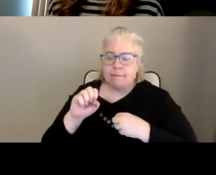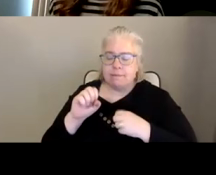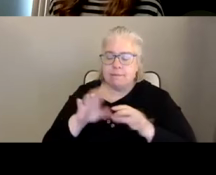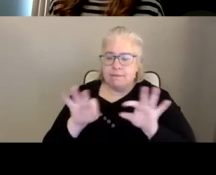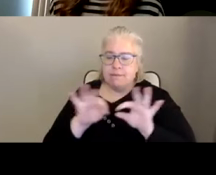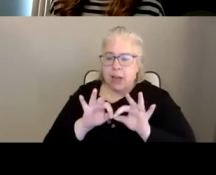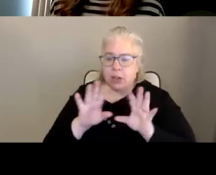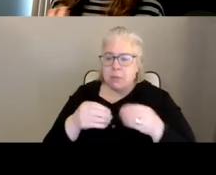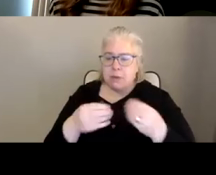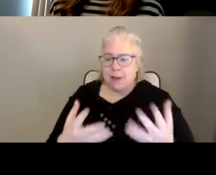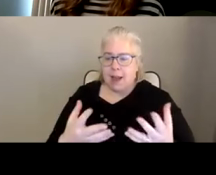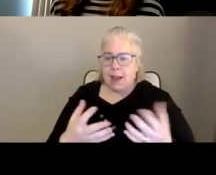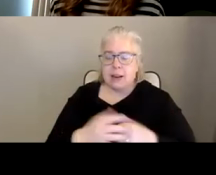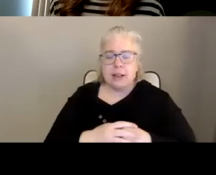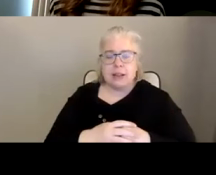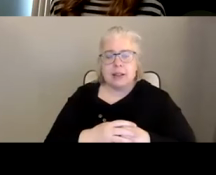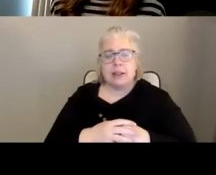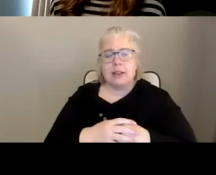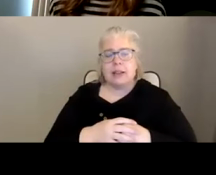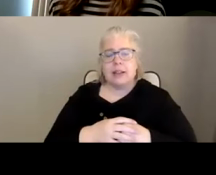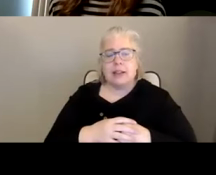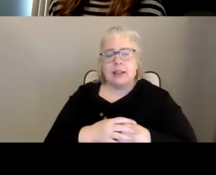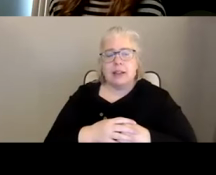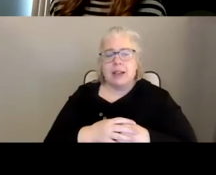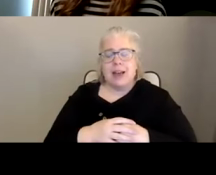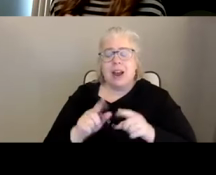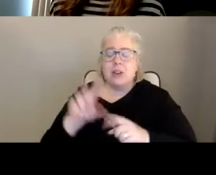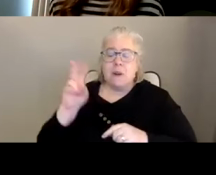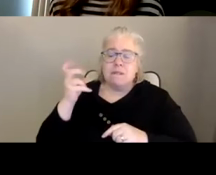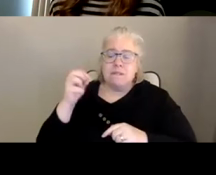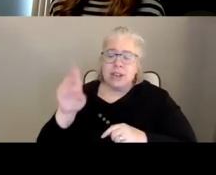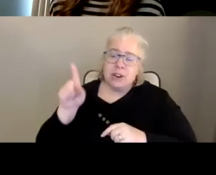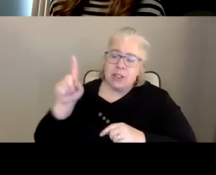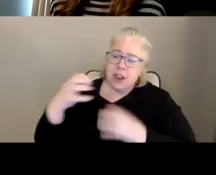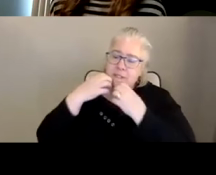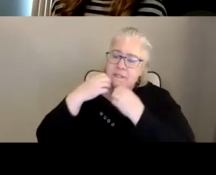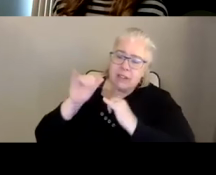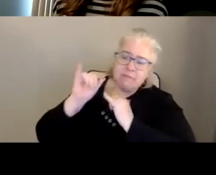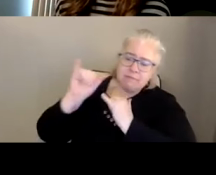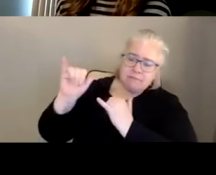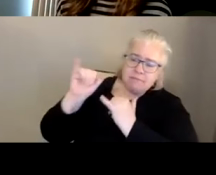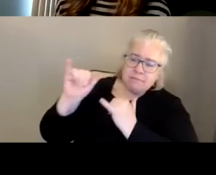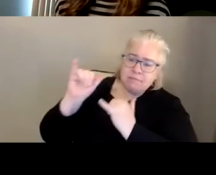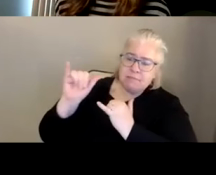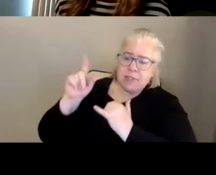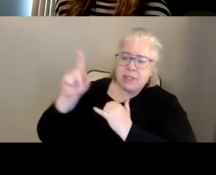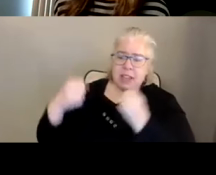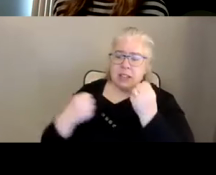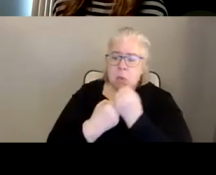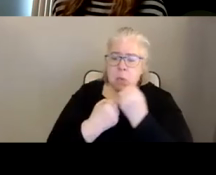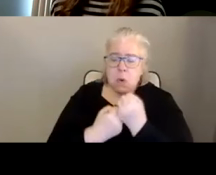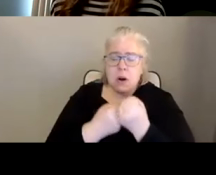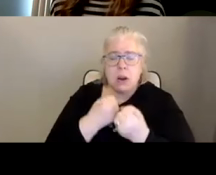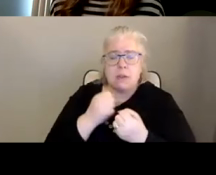And then likewise, do their values align with yours. Are they an organization that's supportive of the type of work that you're doing?